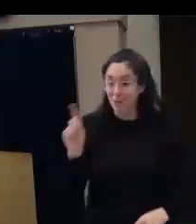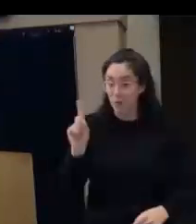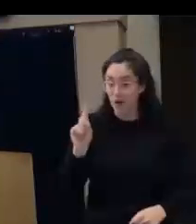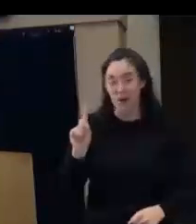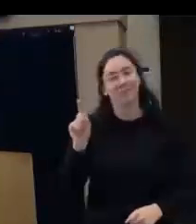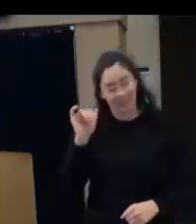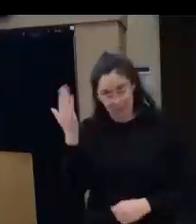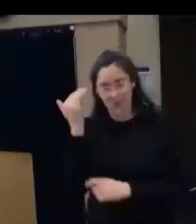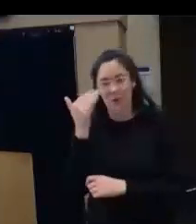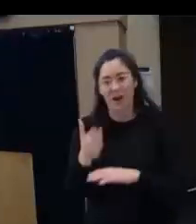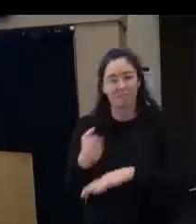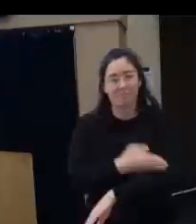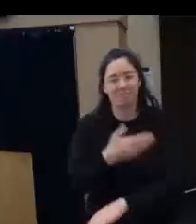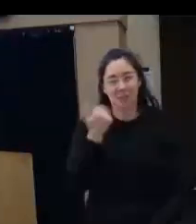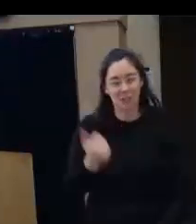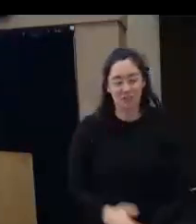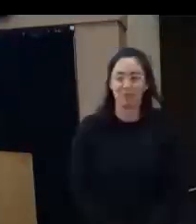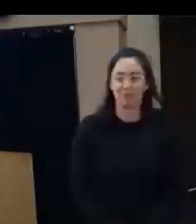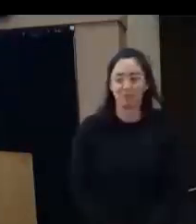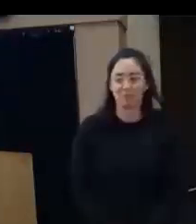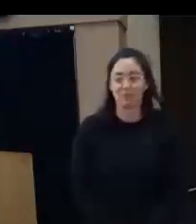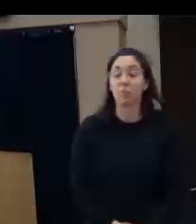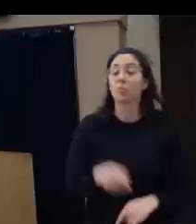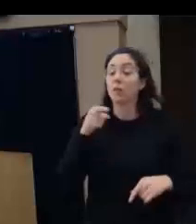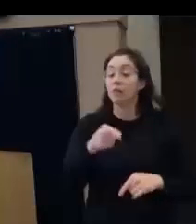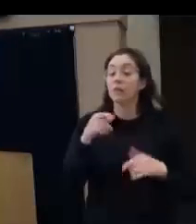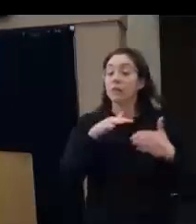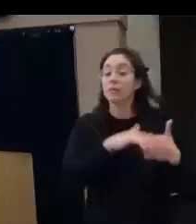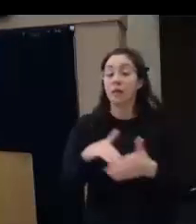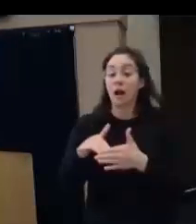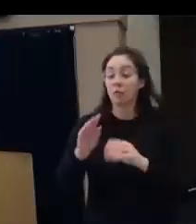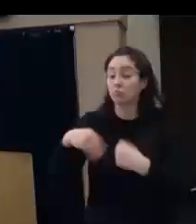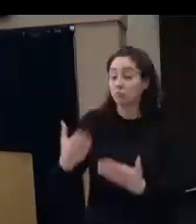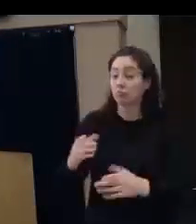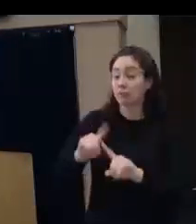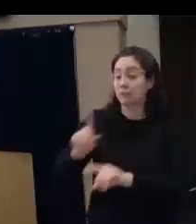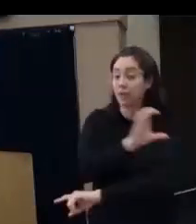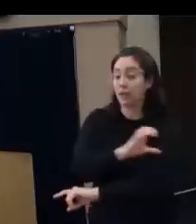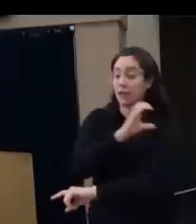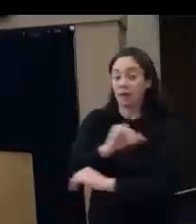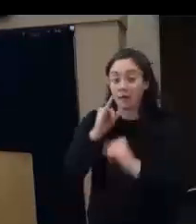better um but importantly from these studies when we administer clinical interviews then we look to